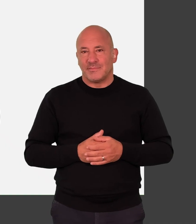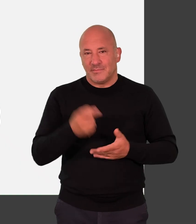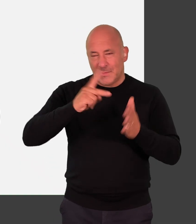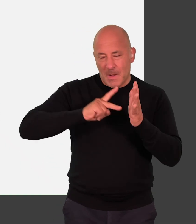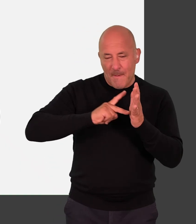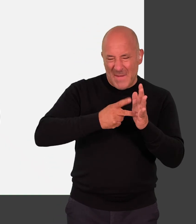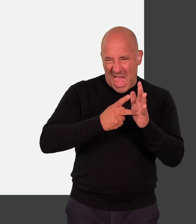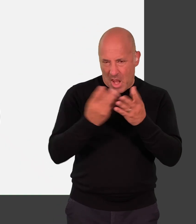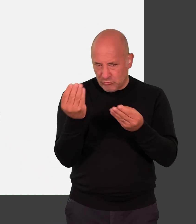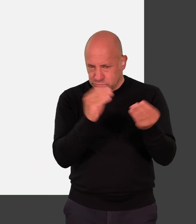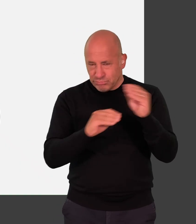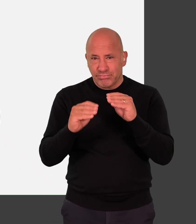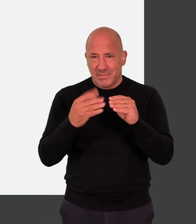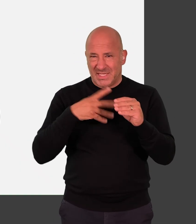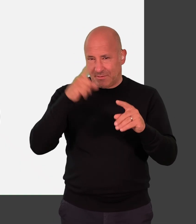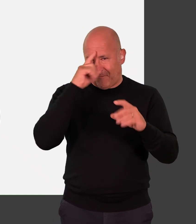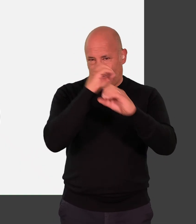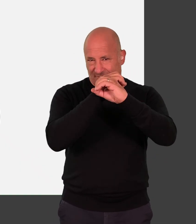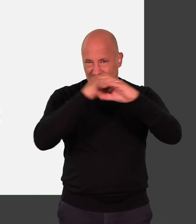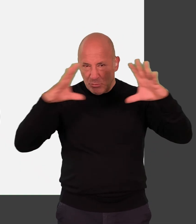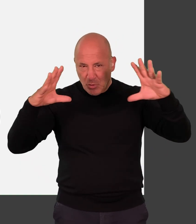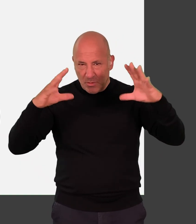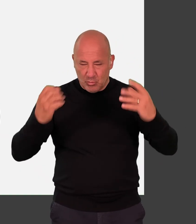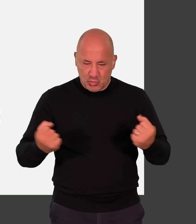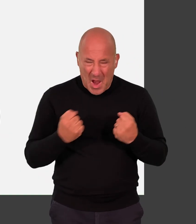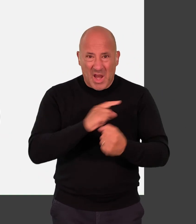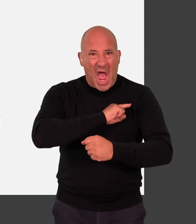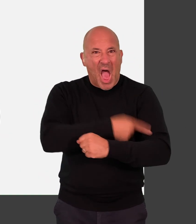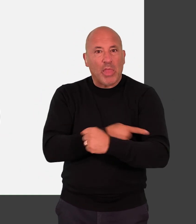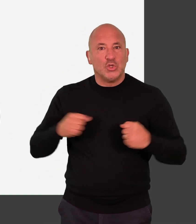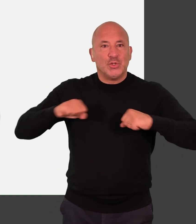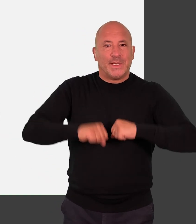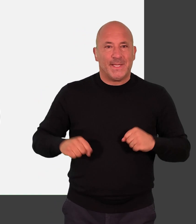Constructing a plan requires vision, strength and energy,